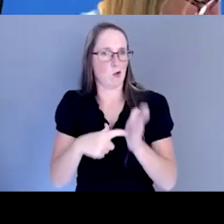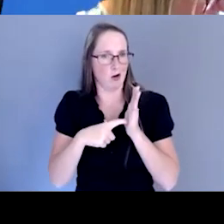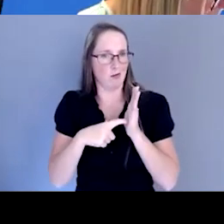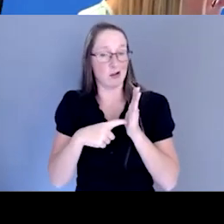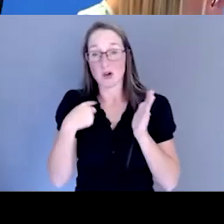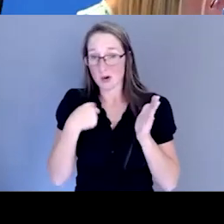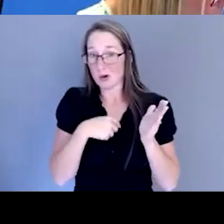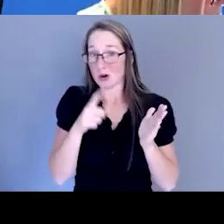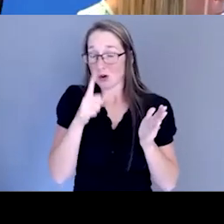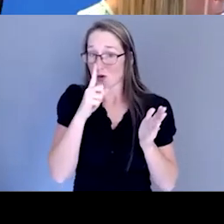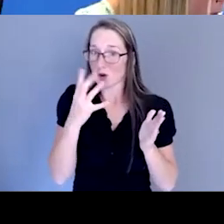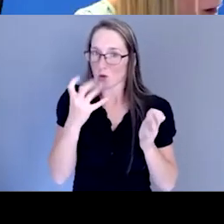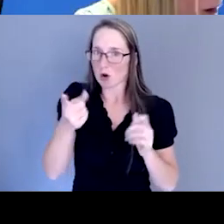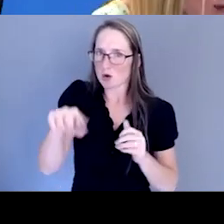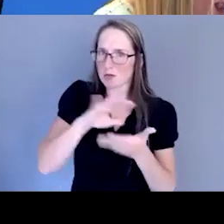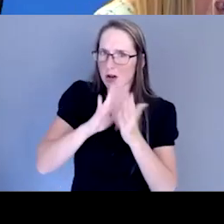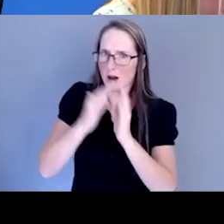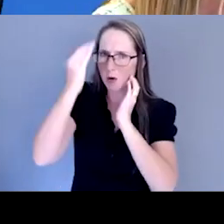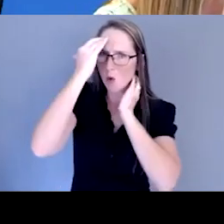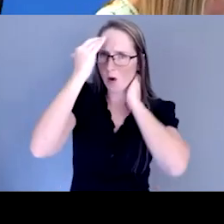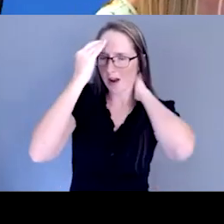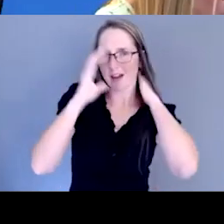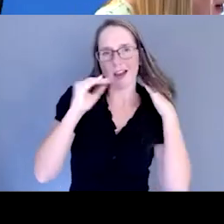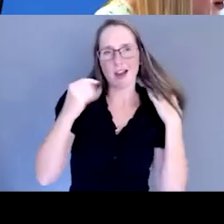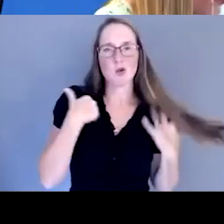to make you aware of and remind you of,